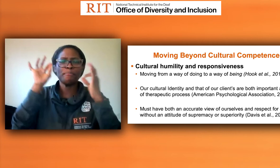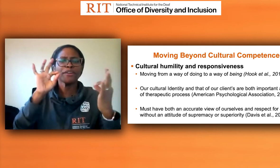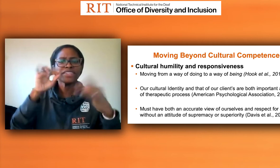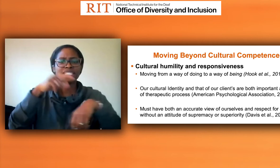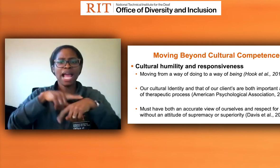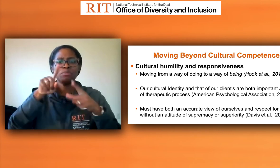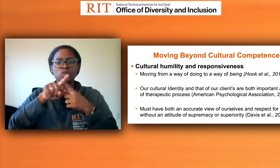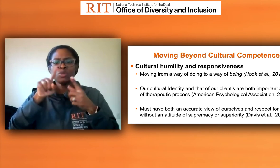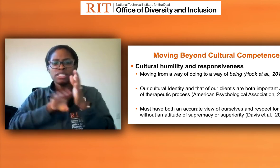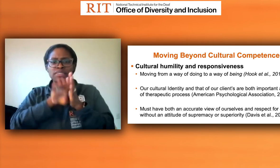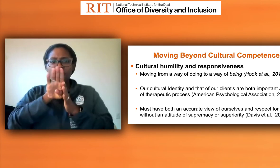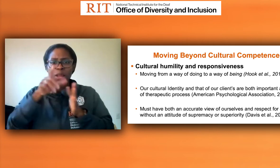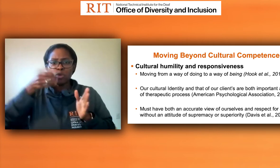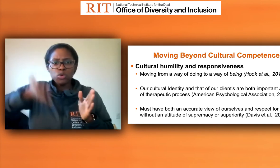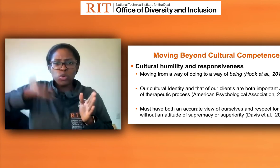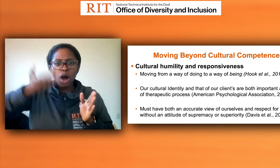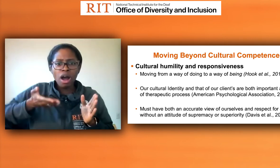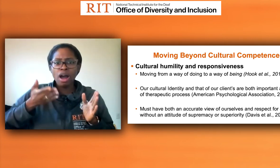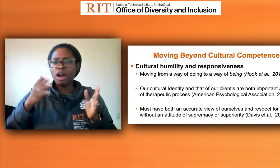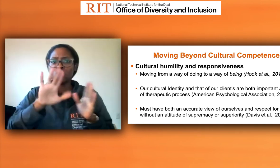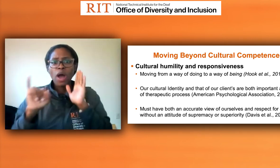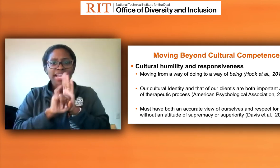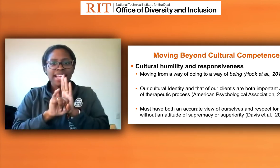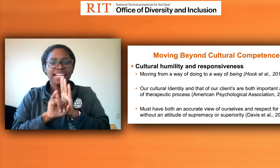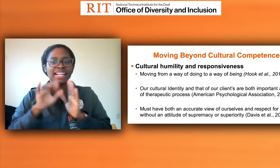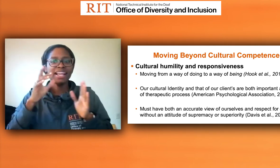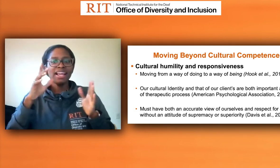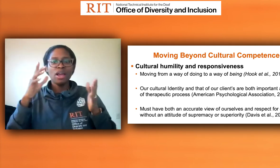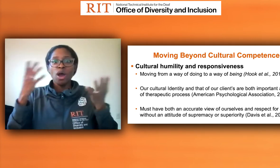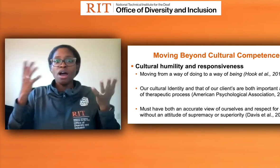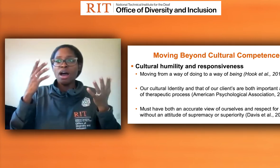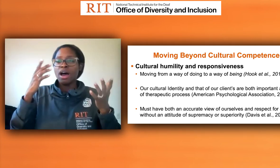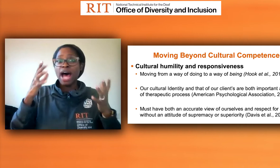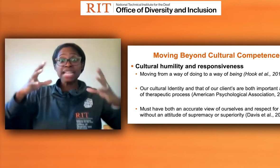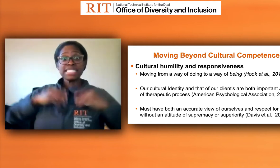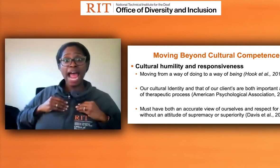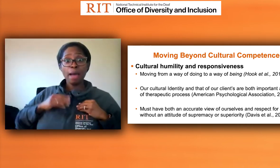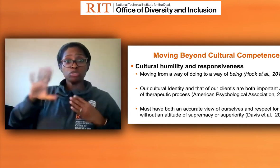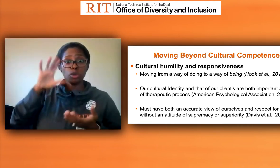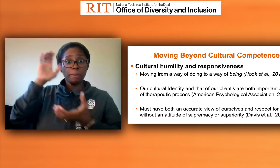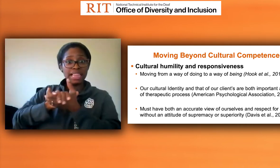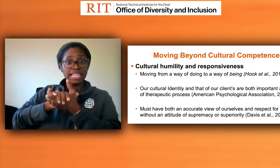which I think is the perfect time, forming who you are, your identity,